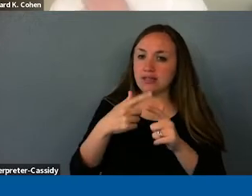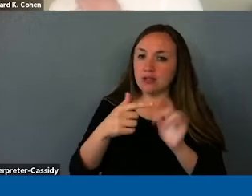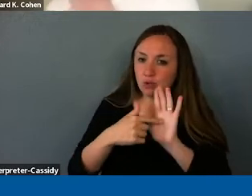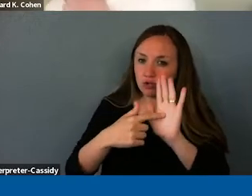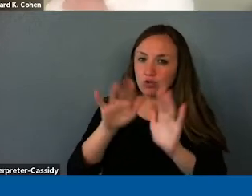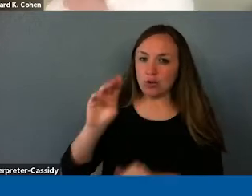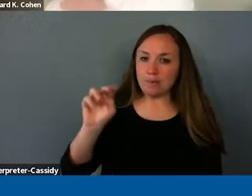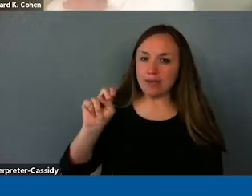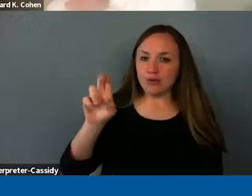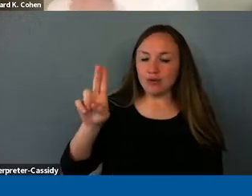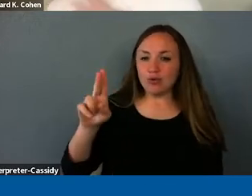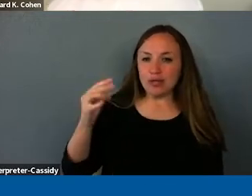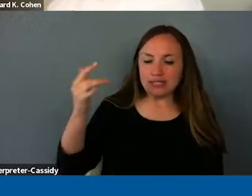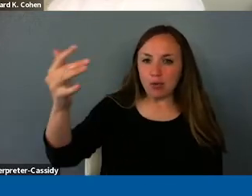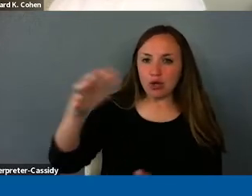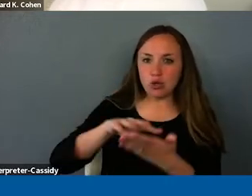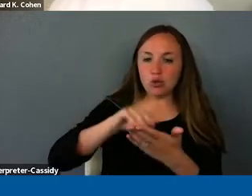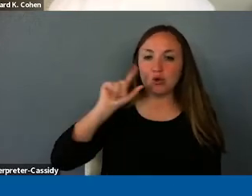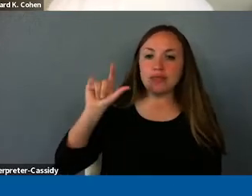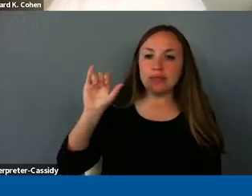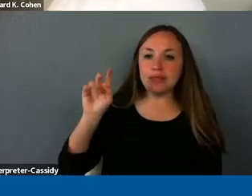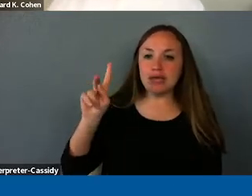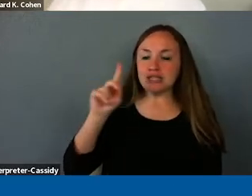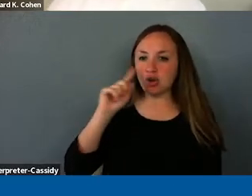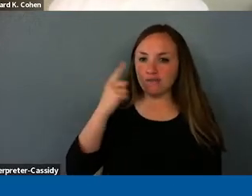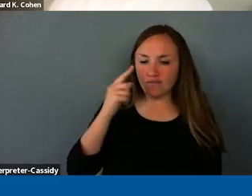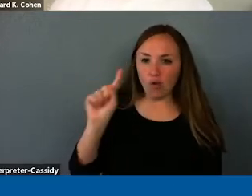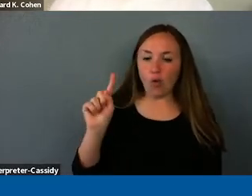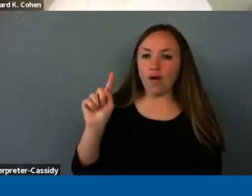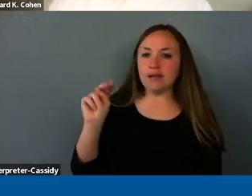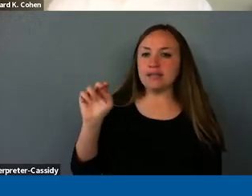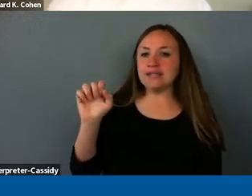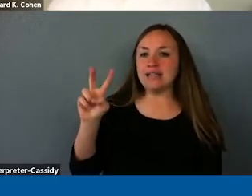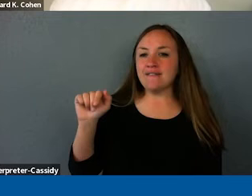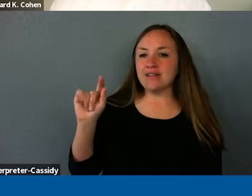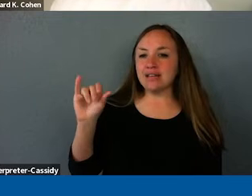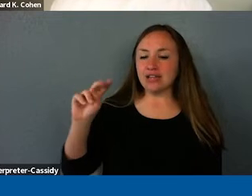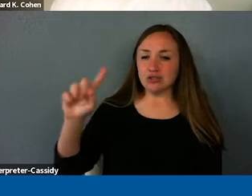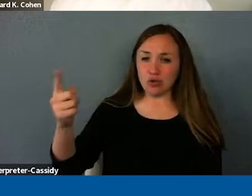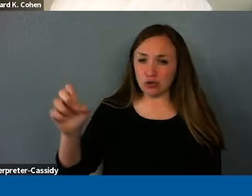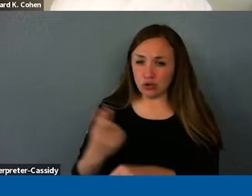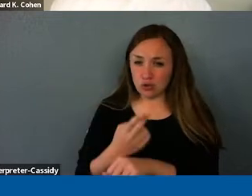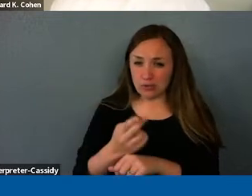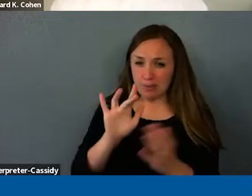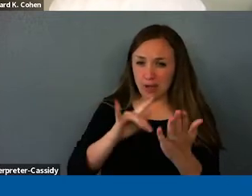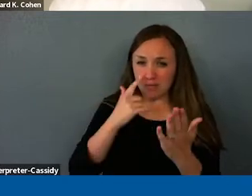At some point, you learn that links are meant for navigation only and you should really use a button for this. But you don't want to have to modify